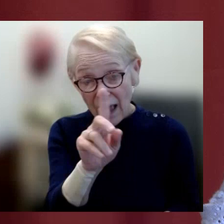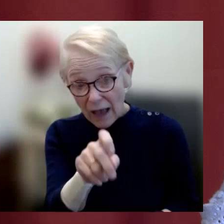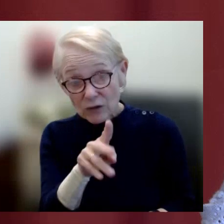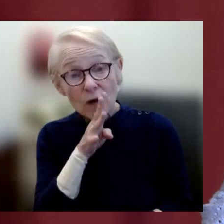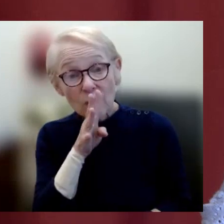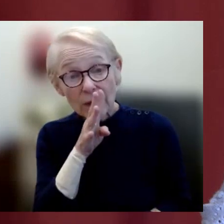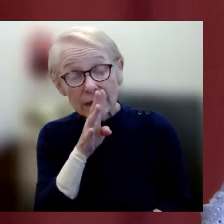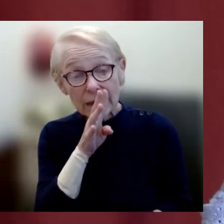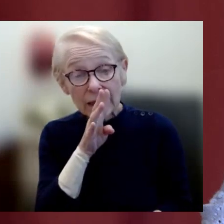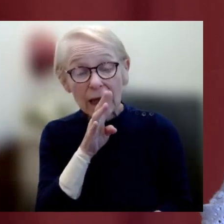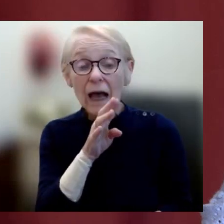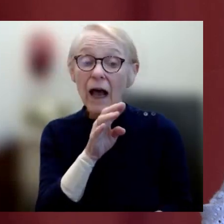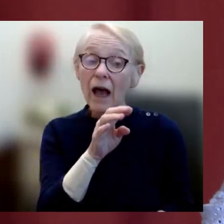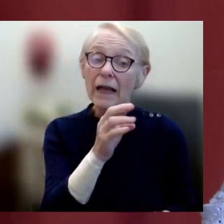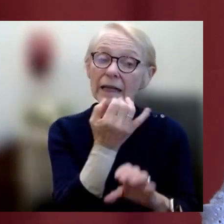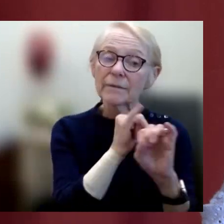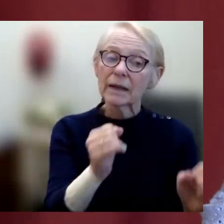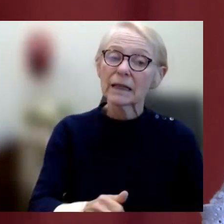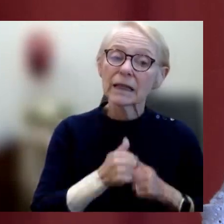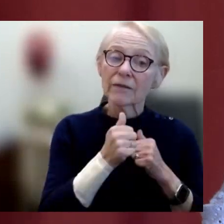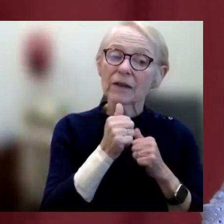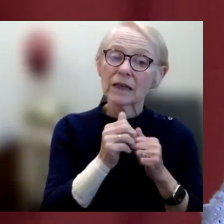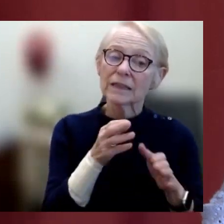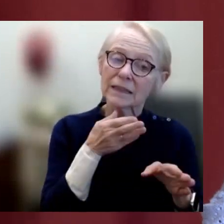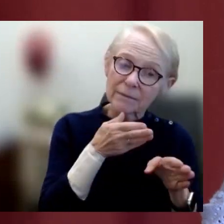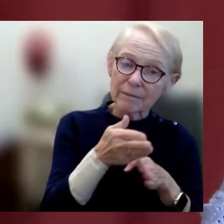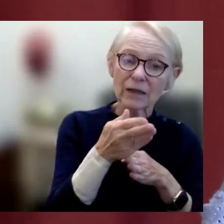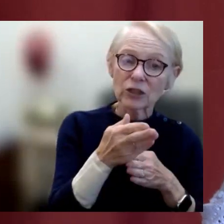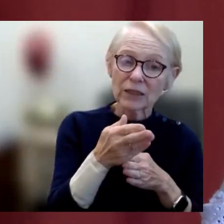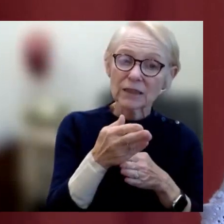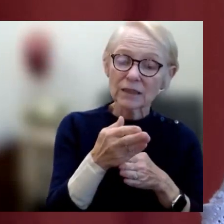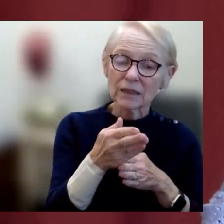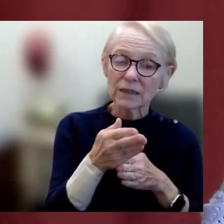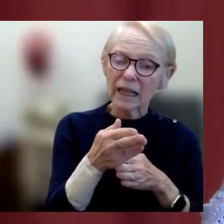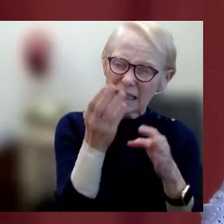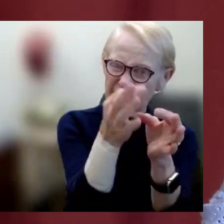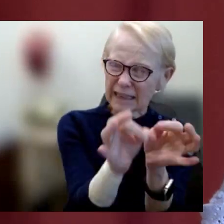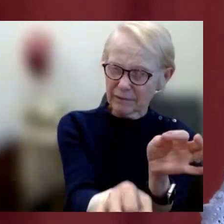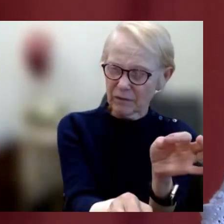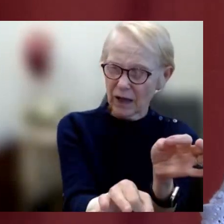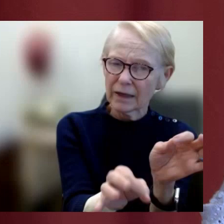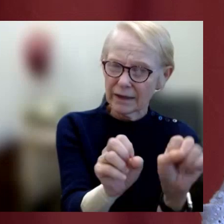specialist that person can really simplify this for them and actually walk them through